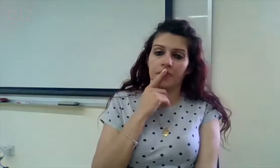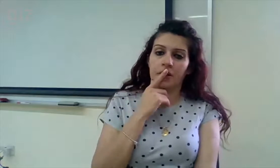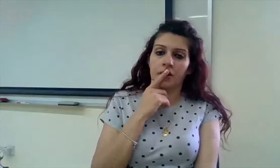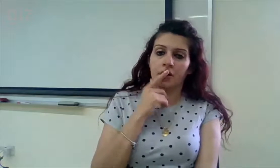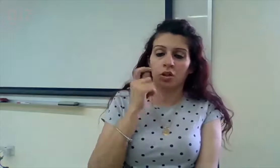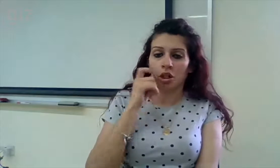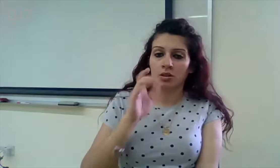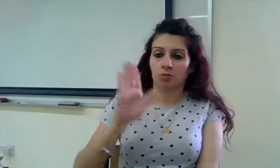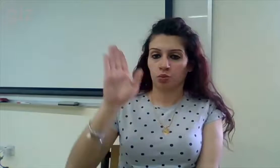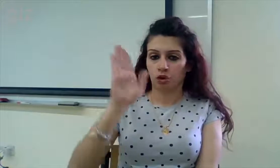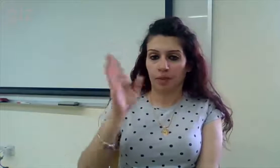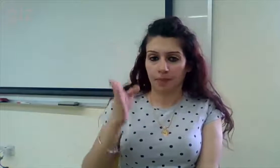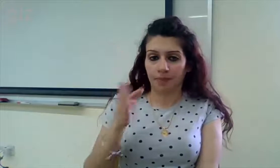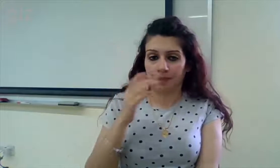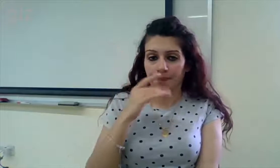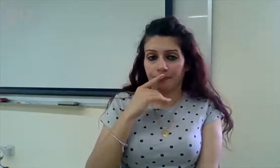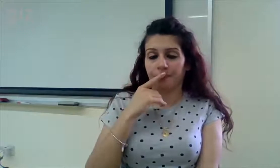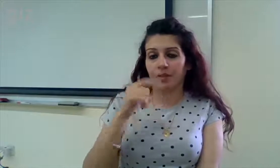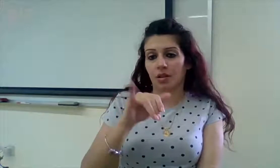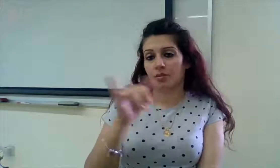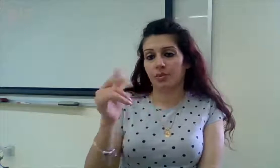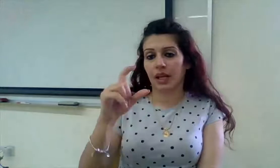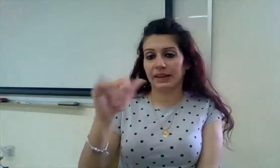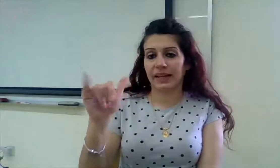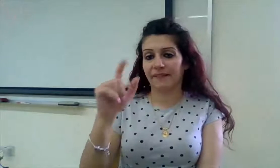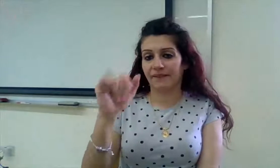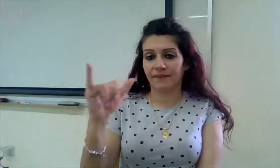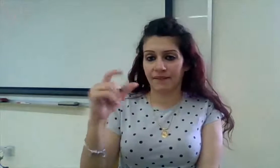share the results in a few minutes right now we're collecting the results